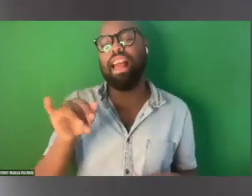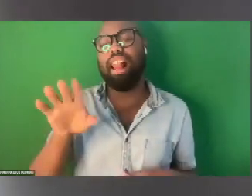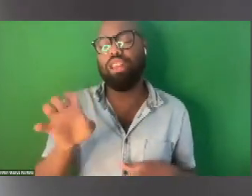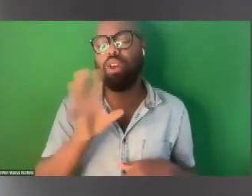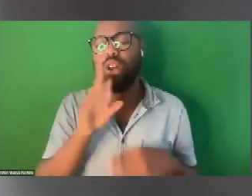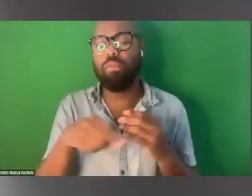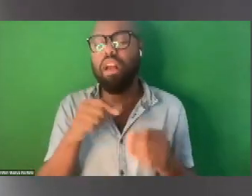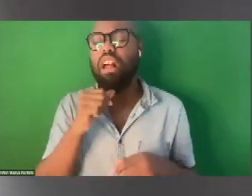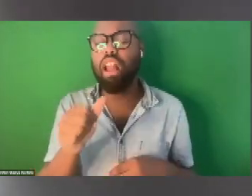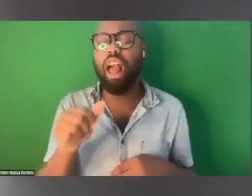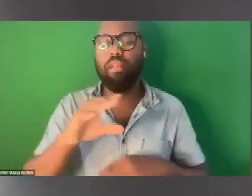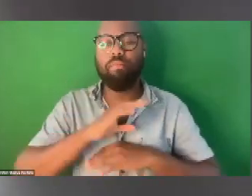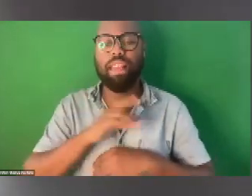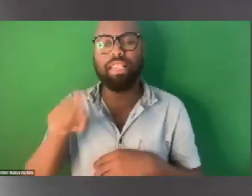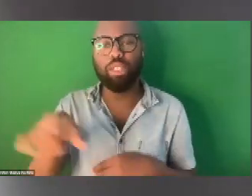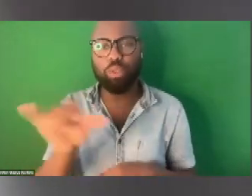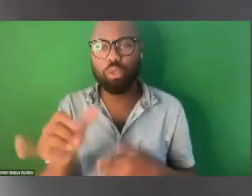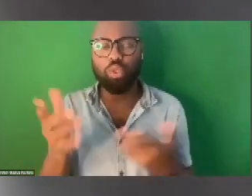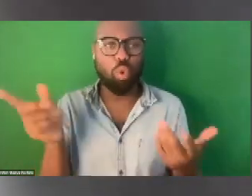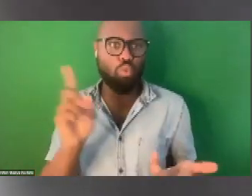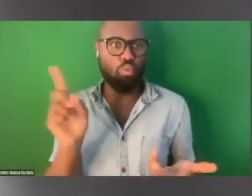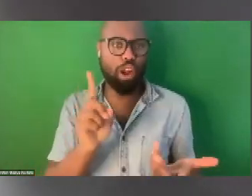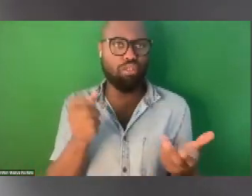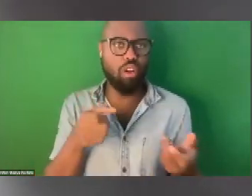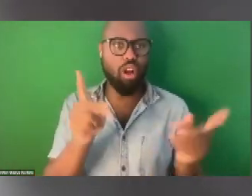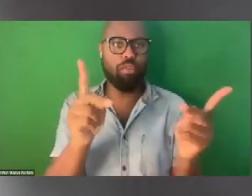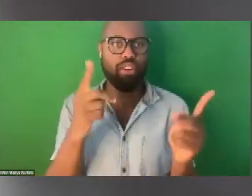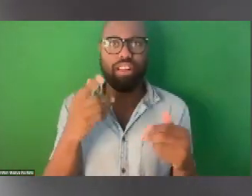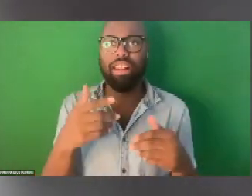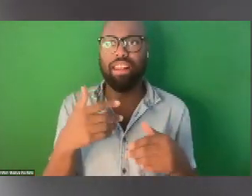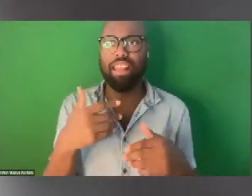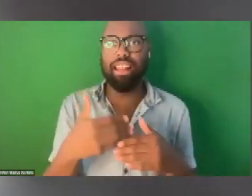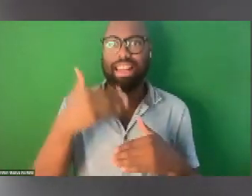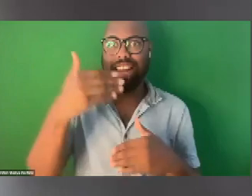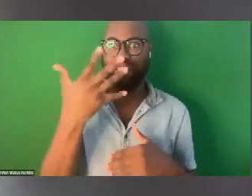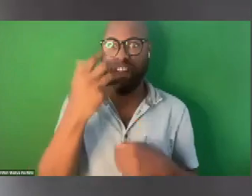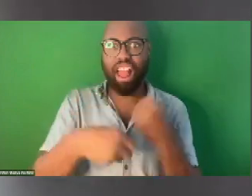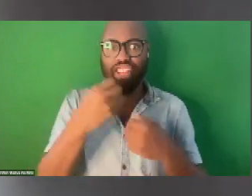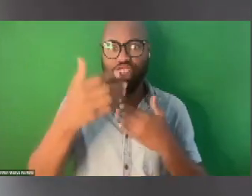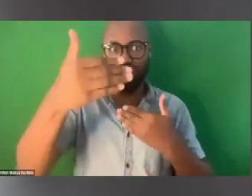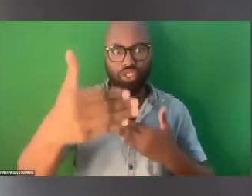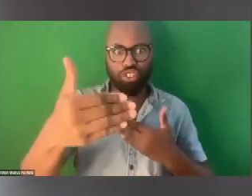So where's the opportunity in the next five years to advance policy,